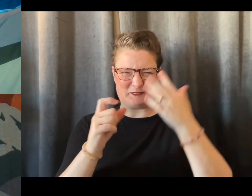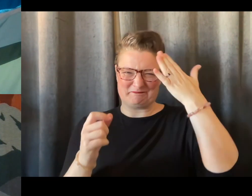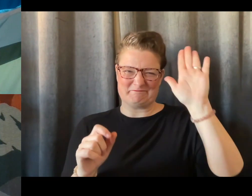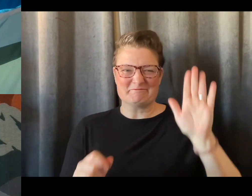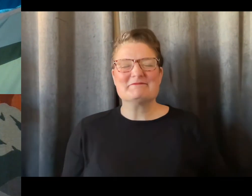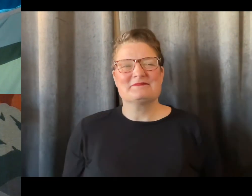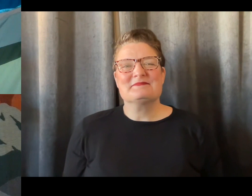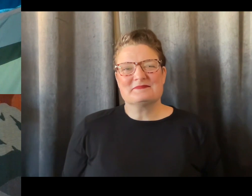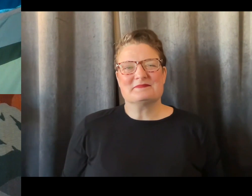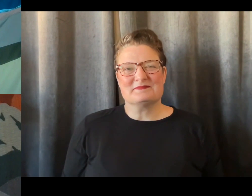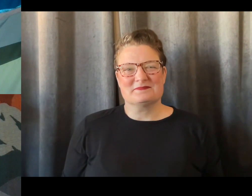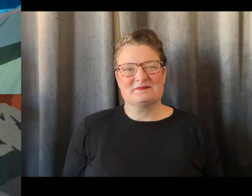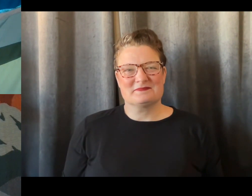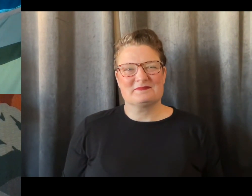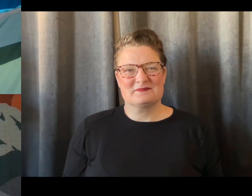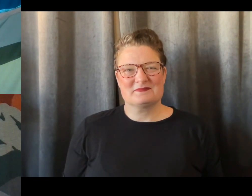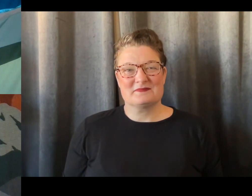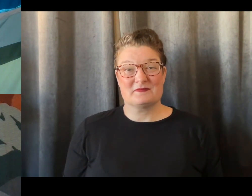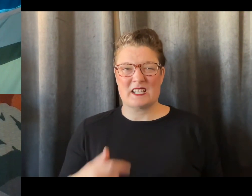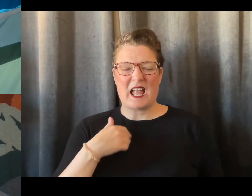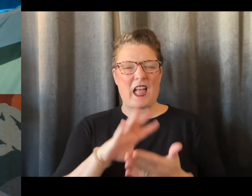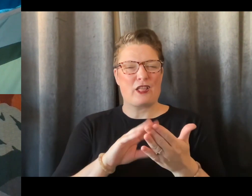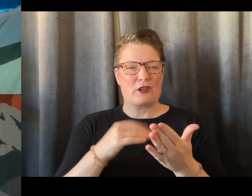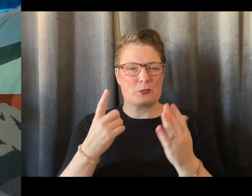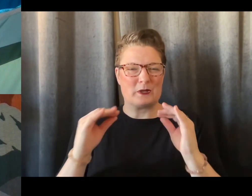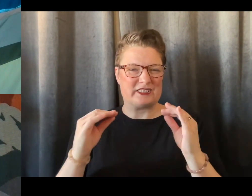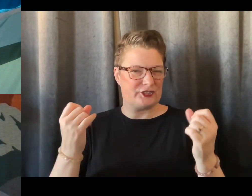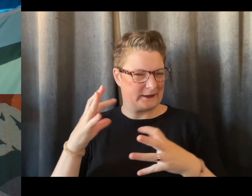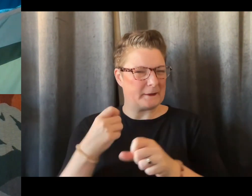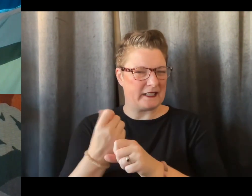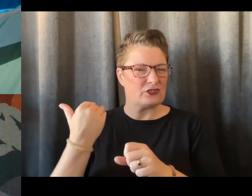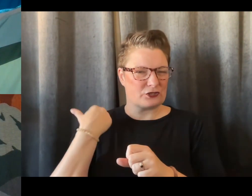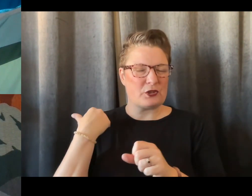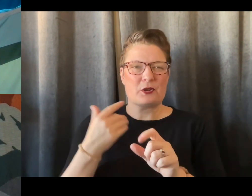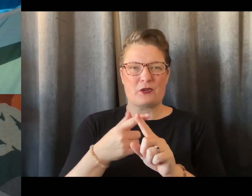yeah, there's, I learned a teaching many years ago from, Rabbi Kohenet,